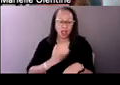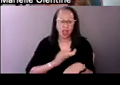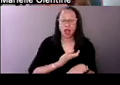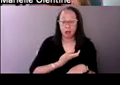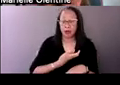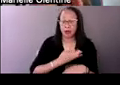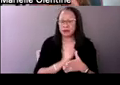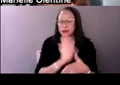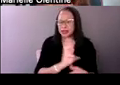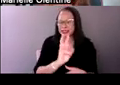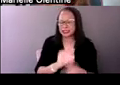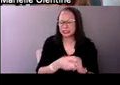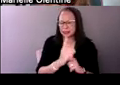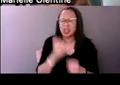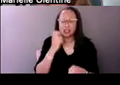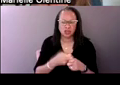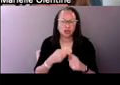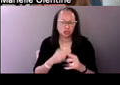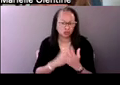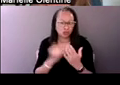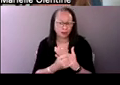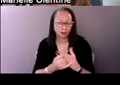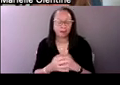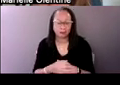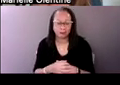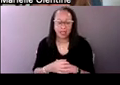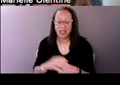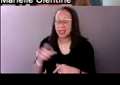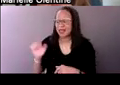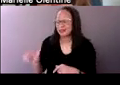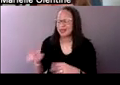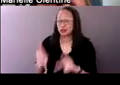too similar to something that's already been out there.